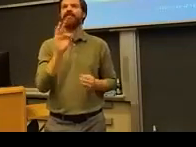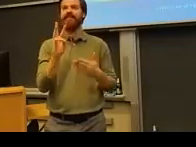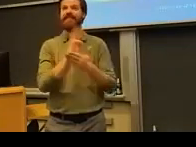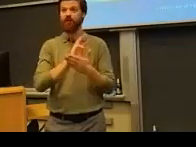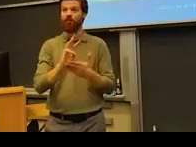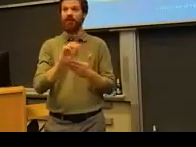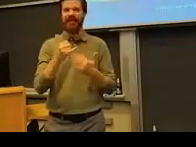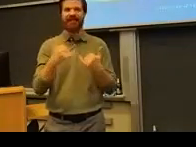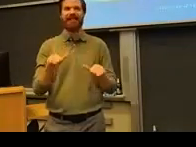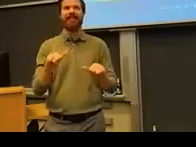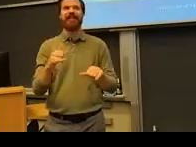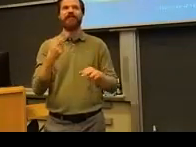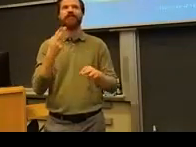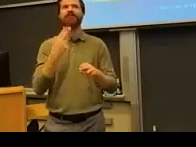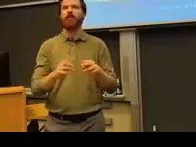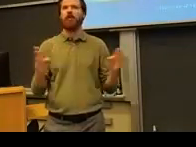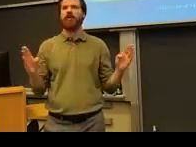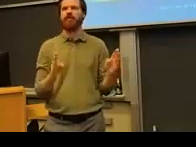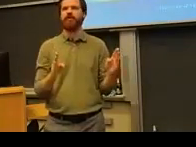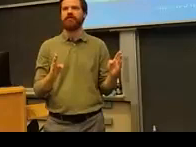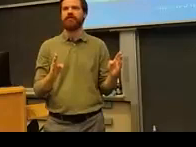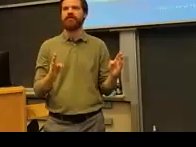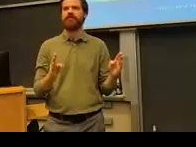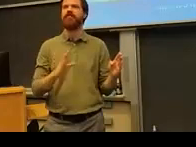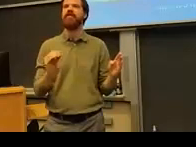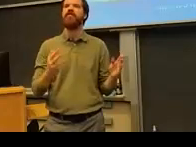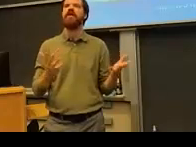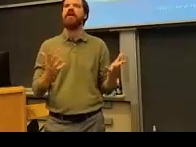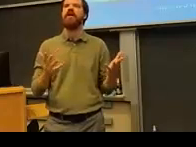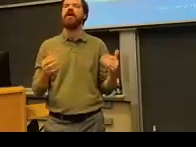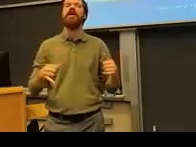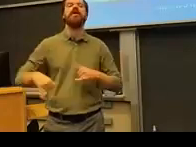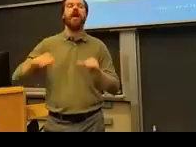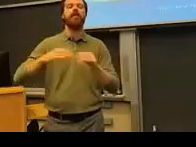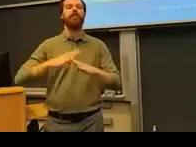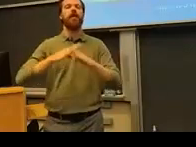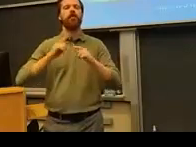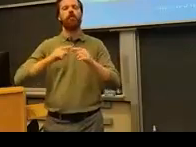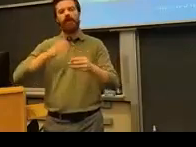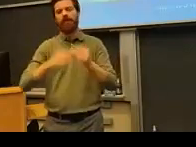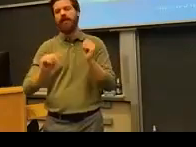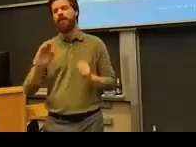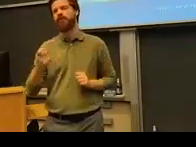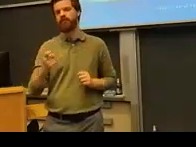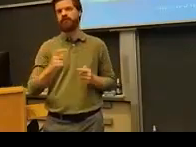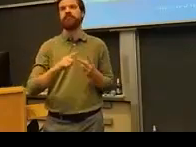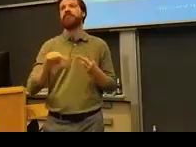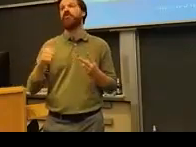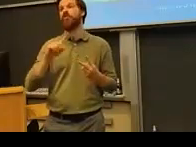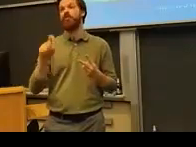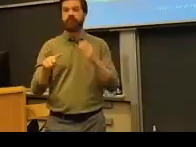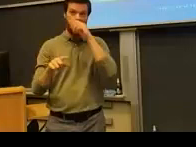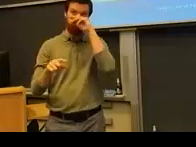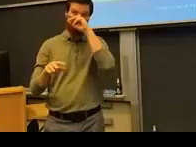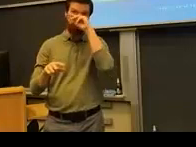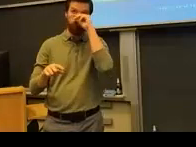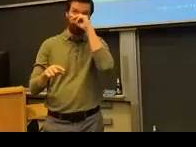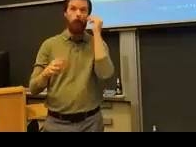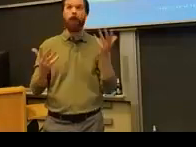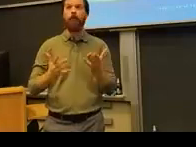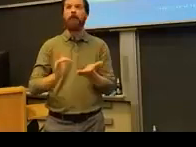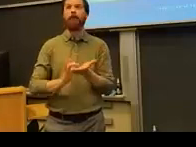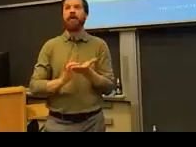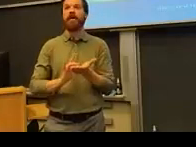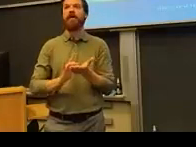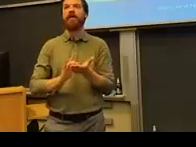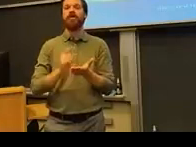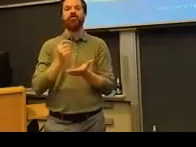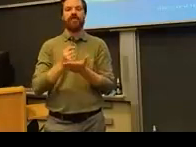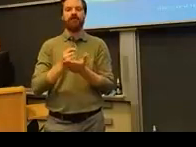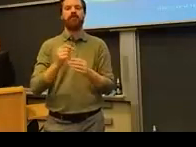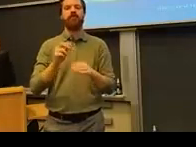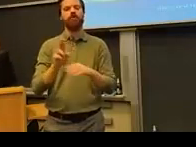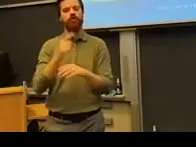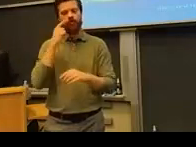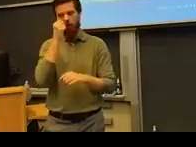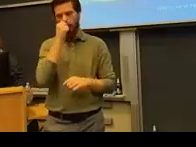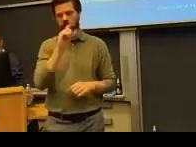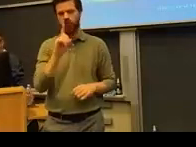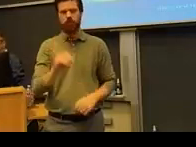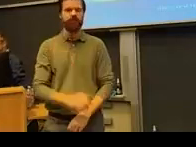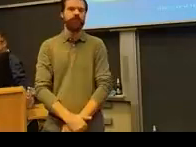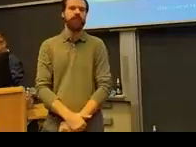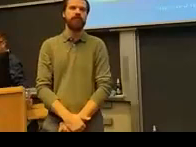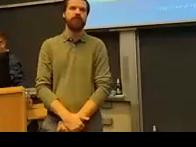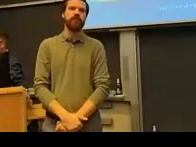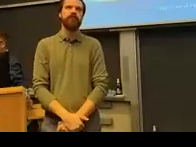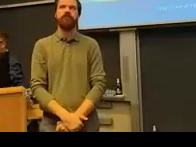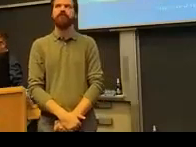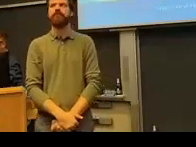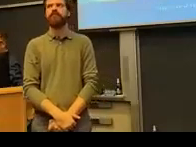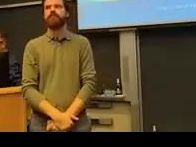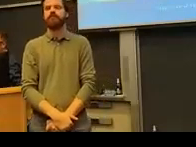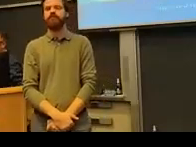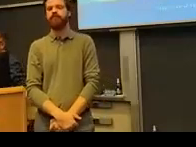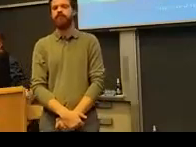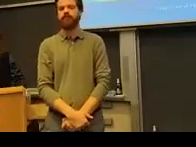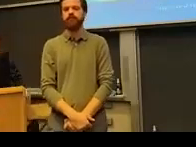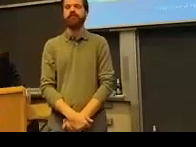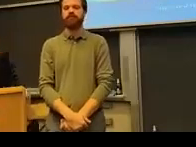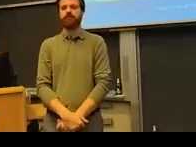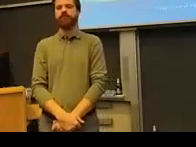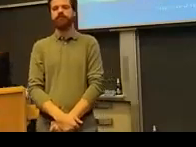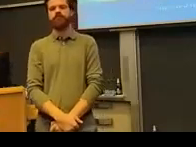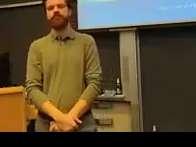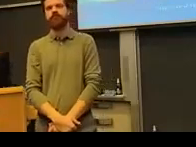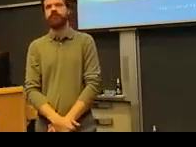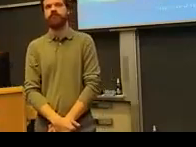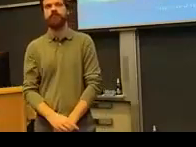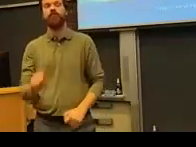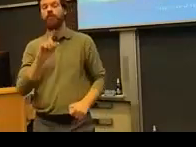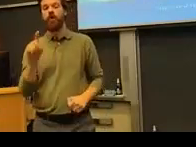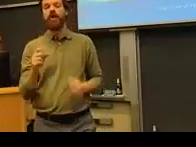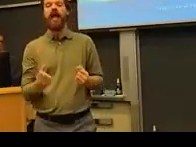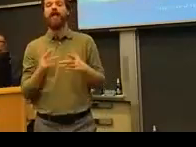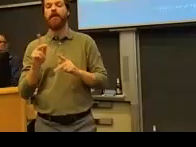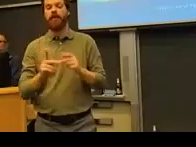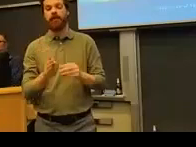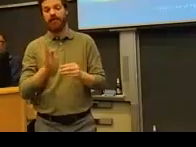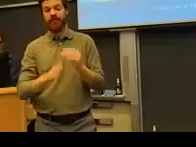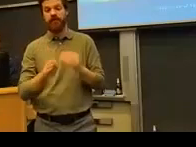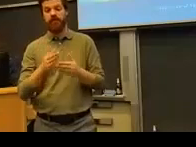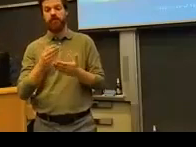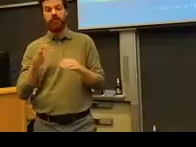very um so the the question of how many people complete their course of antibiotics uh I would